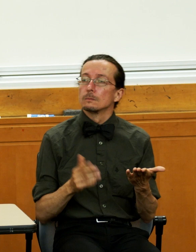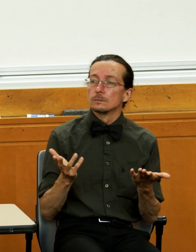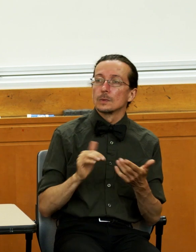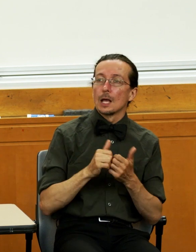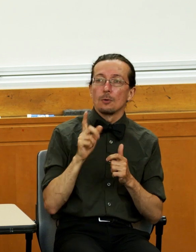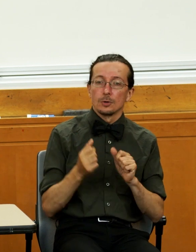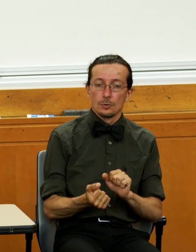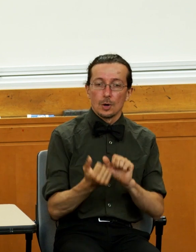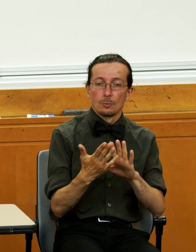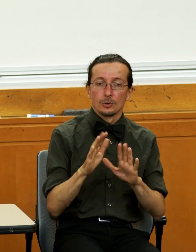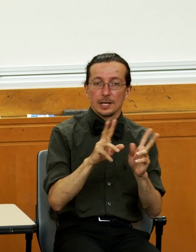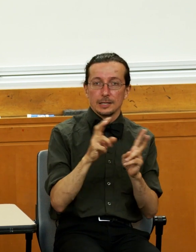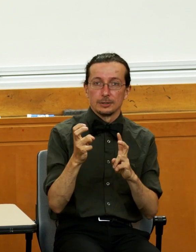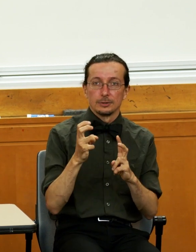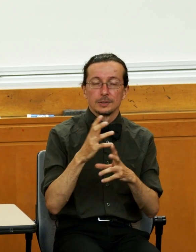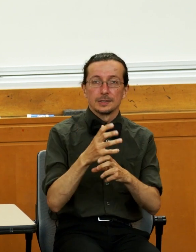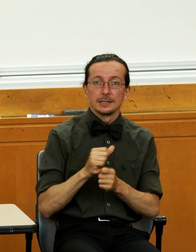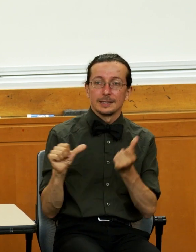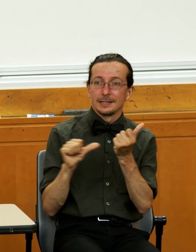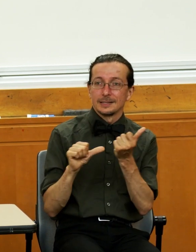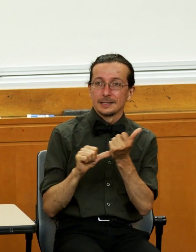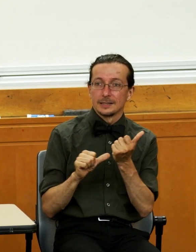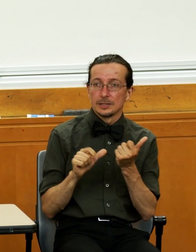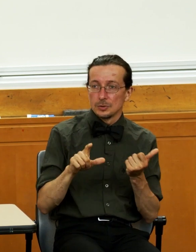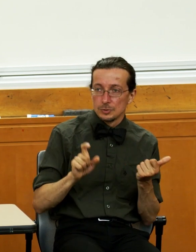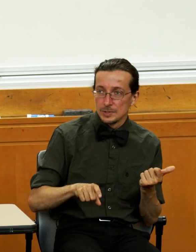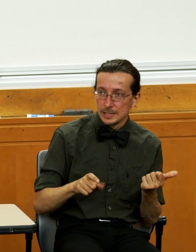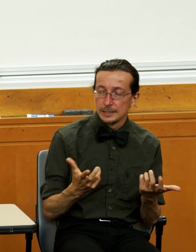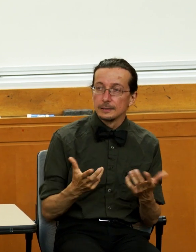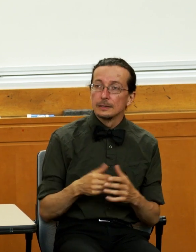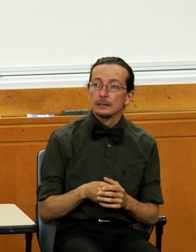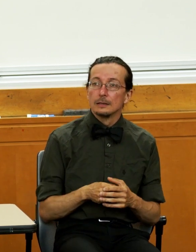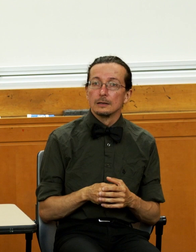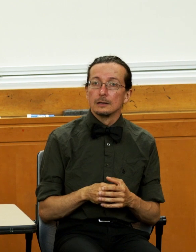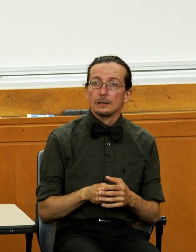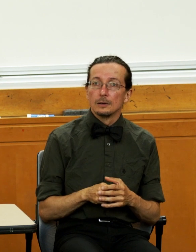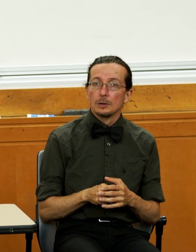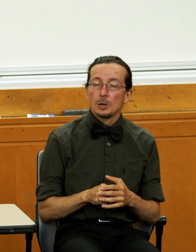that issue in order to get the assistance that's needed? Because that is not something, you know,